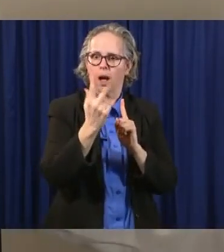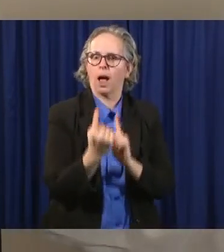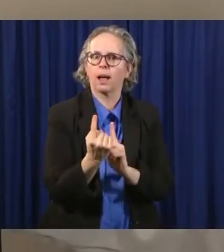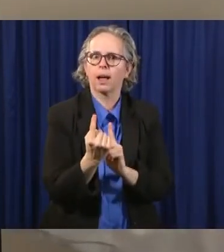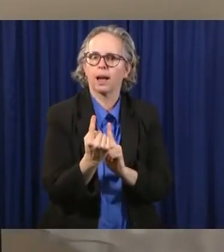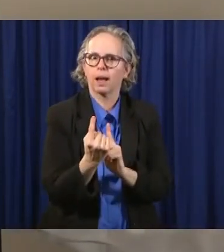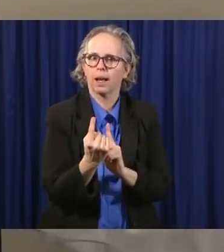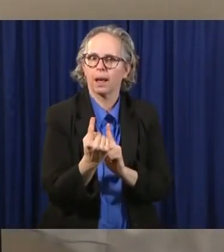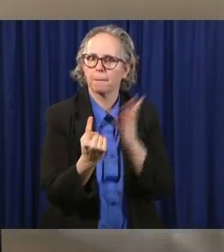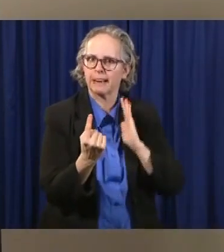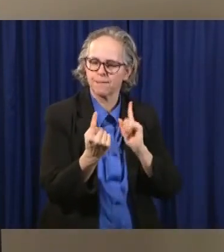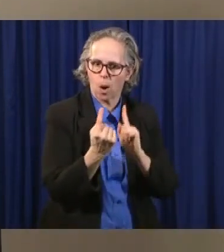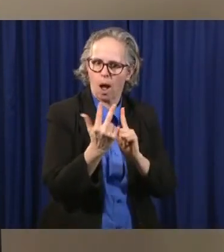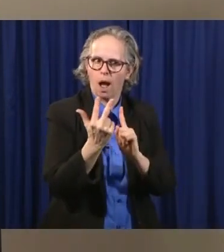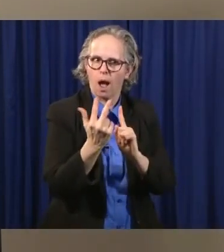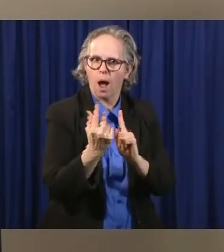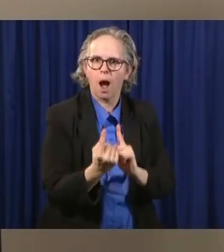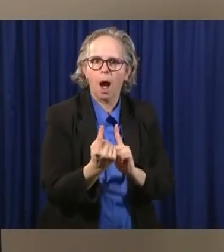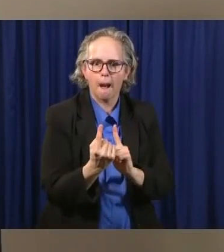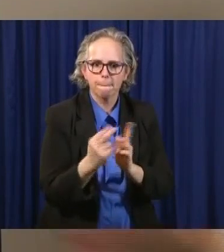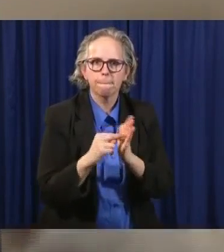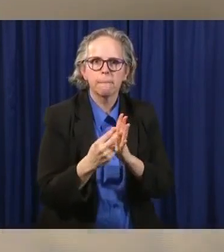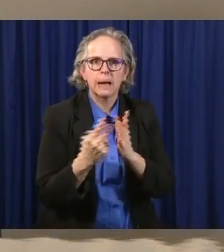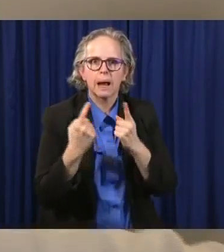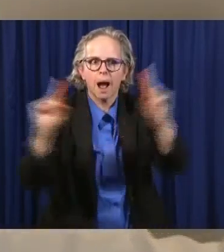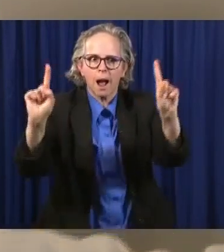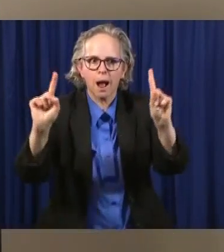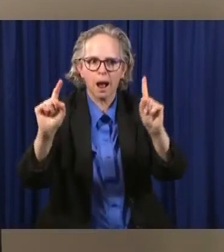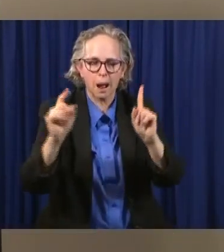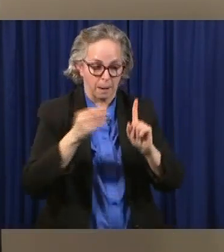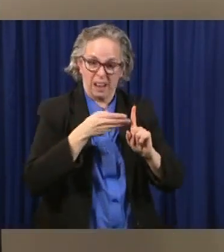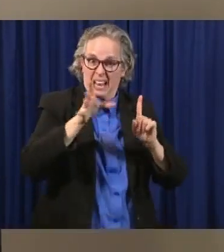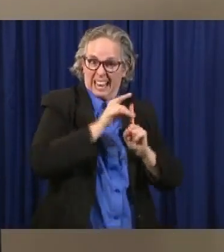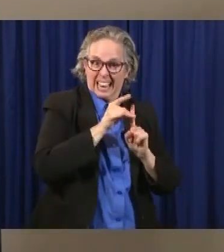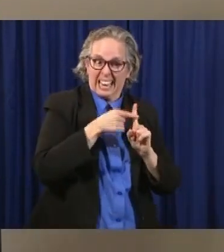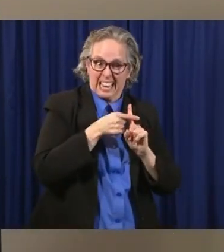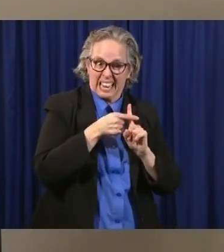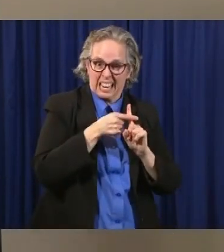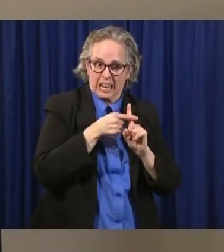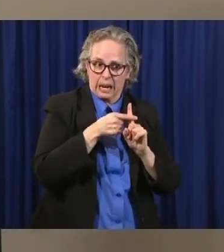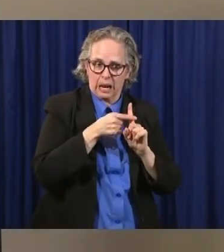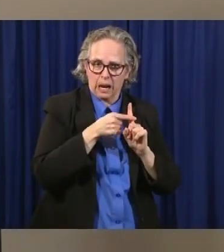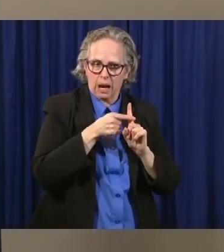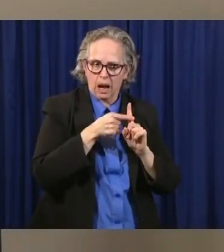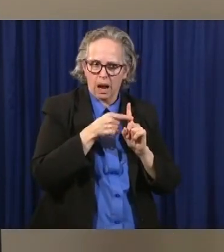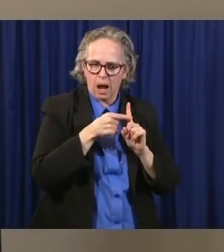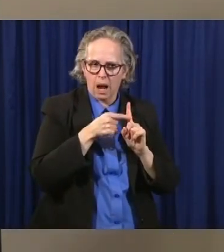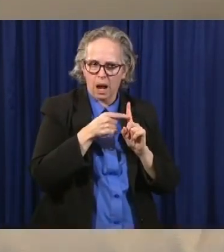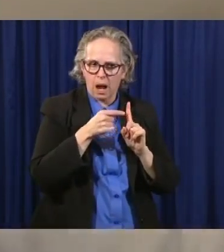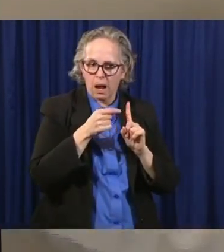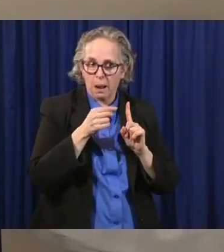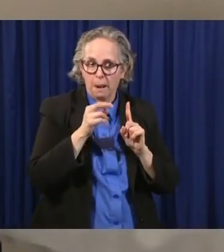WE ARE NOW DOWN TO 1. WHICH MEANS ONE PERSON SPREADS TO ONE PERSON. THIS IS SO IMPORTANT BECAUSE THIS IS THE PERSON WITH